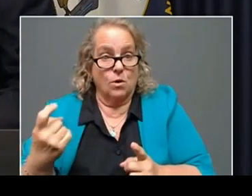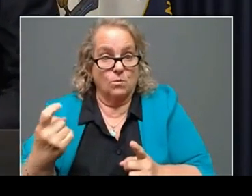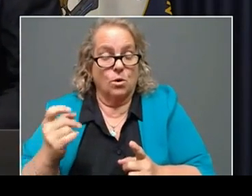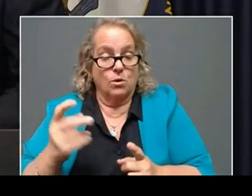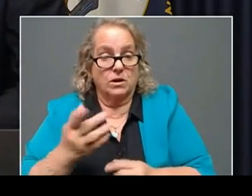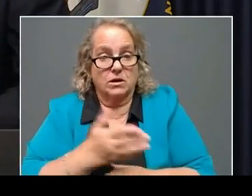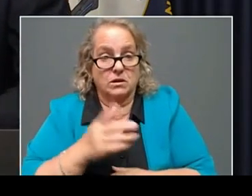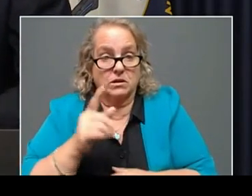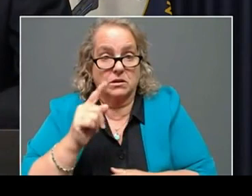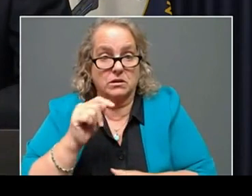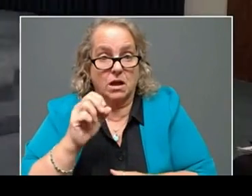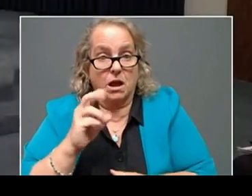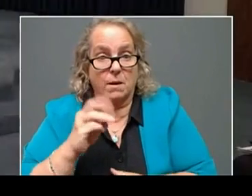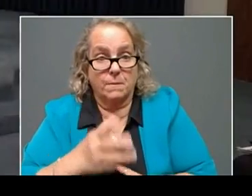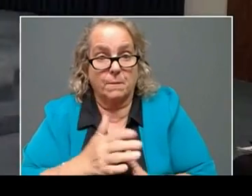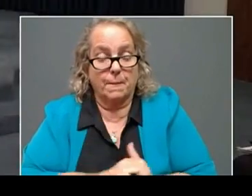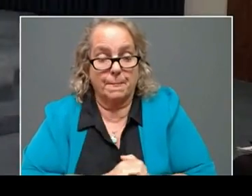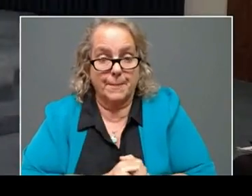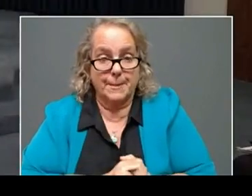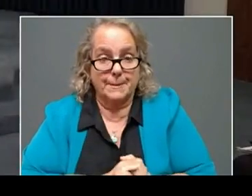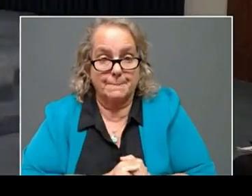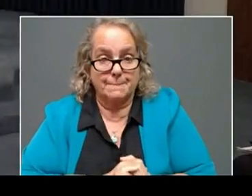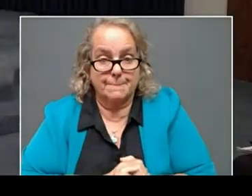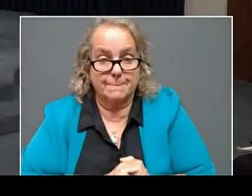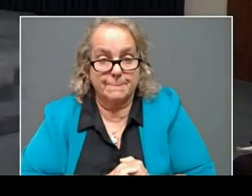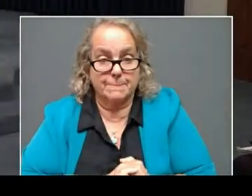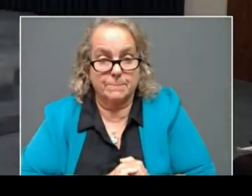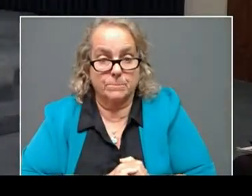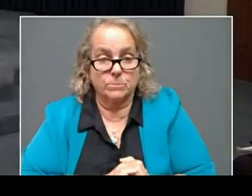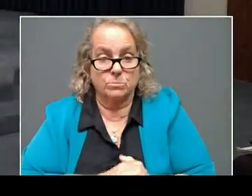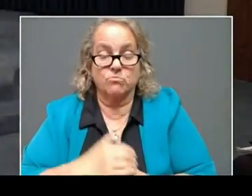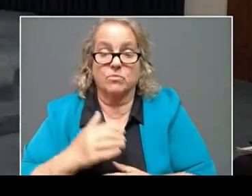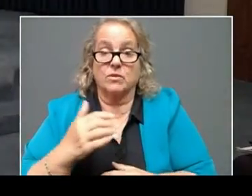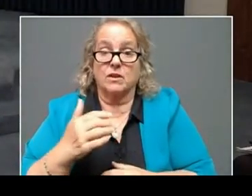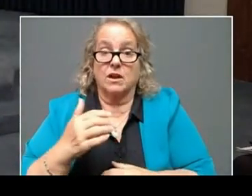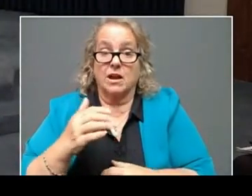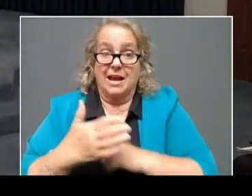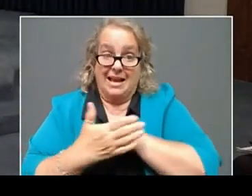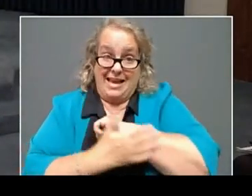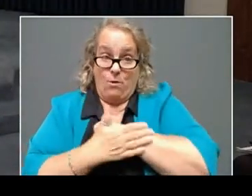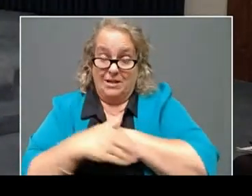Okay, thank you. Um We have state or county that are in the red zone. Uh Are